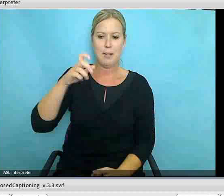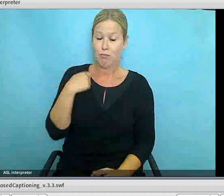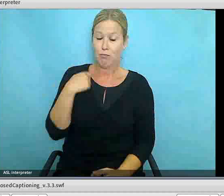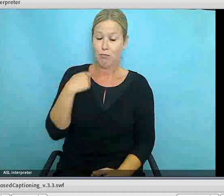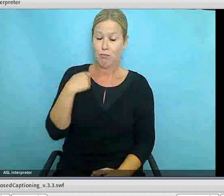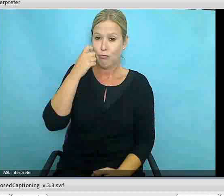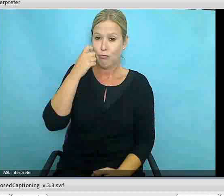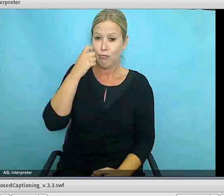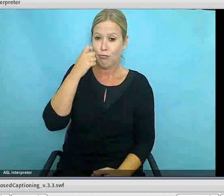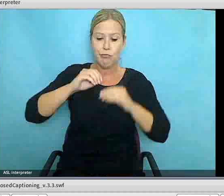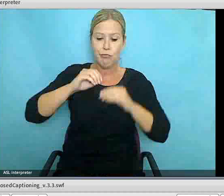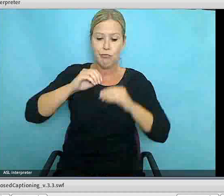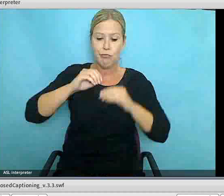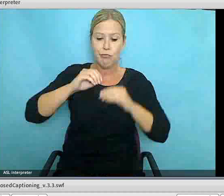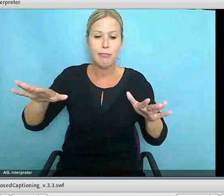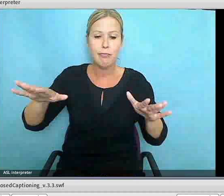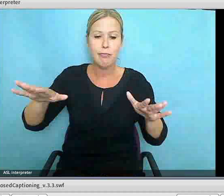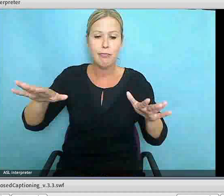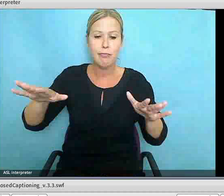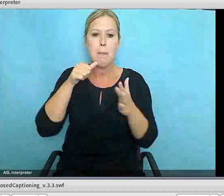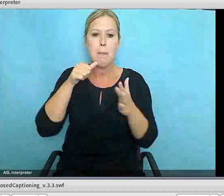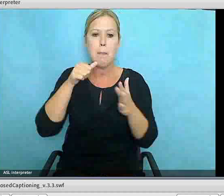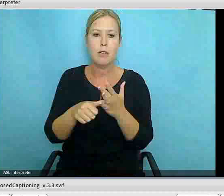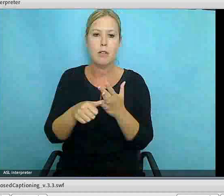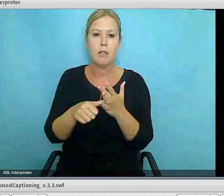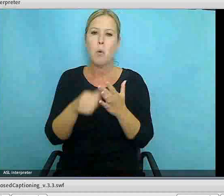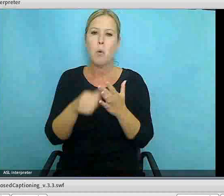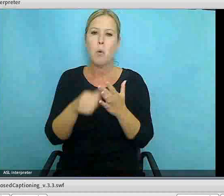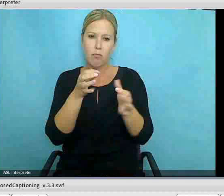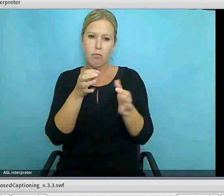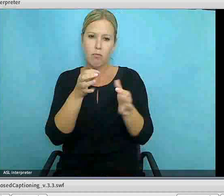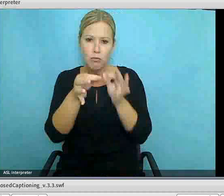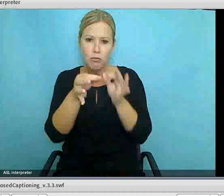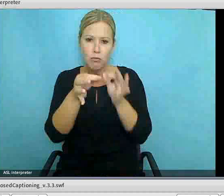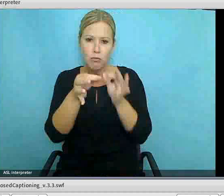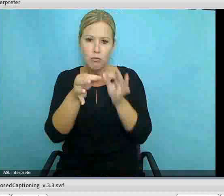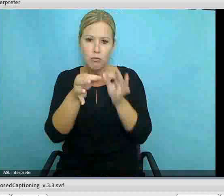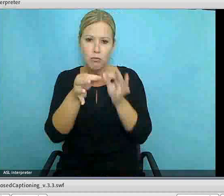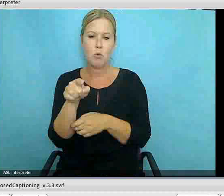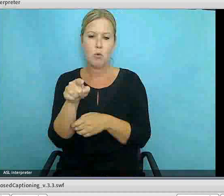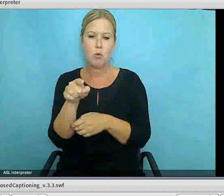So here are some of the details so that you can help recognize if someone you're working